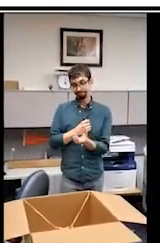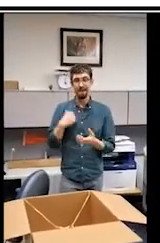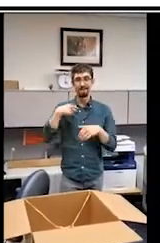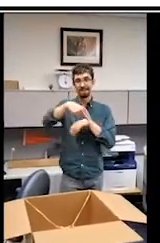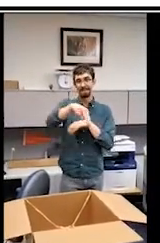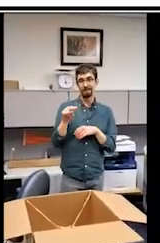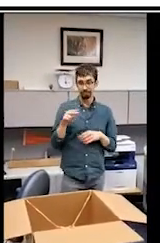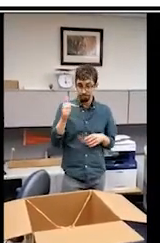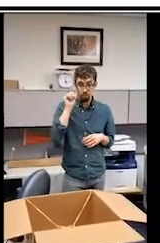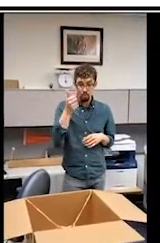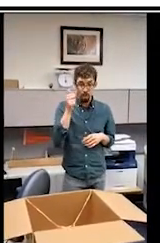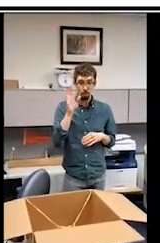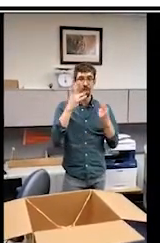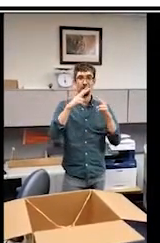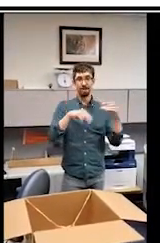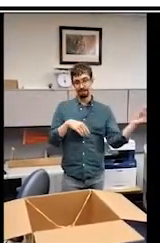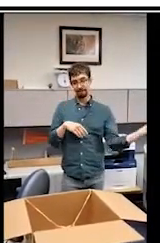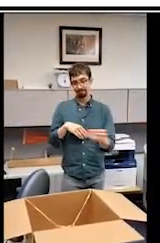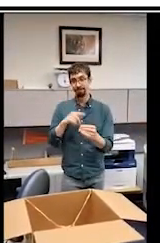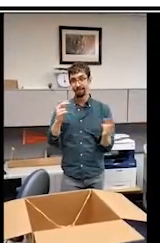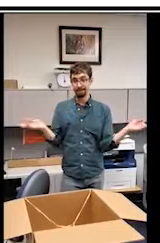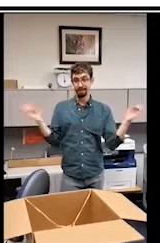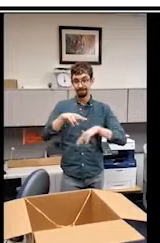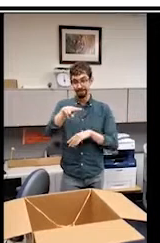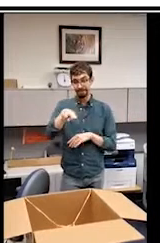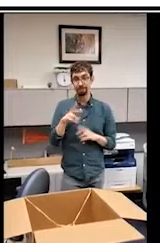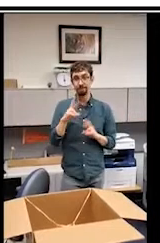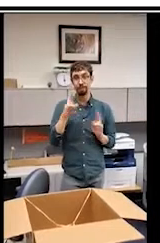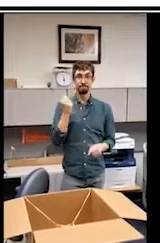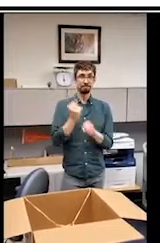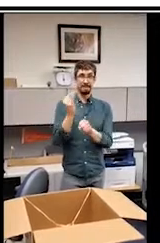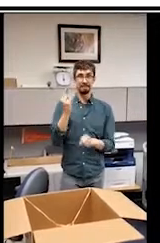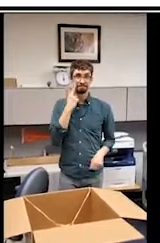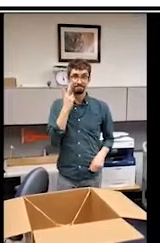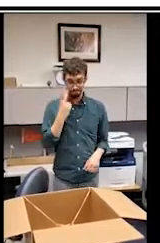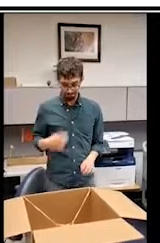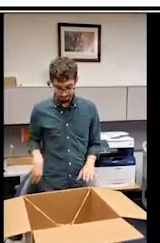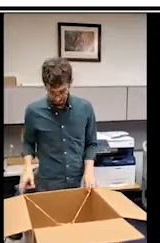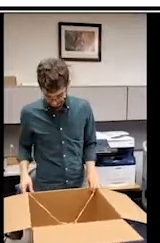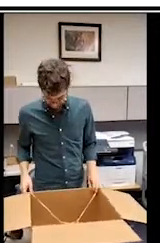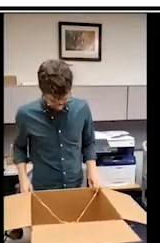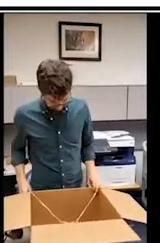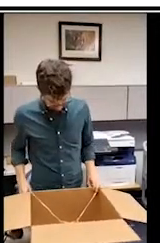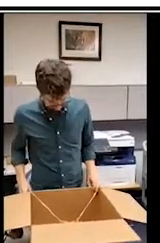And then last, I put the cup in there, taped it up, and then eventually I'll put the egg in and see if it works.